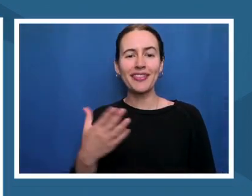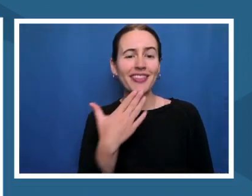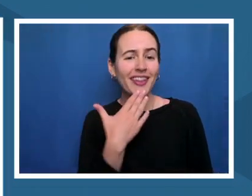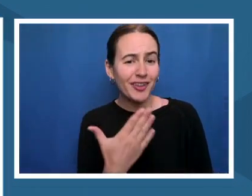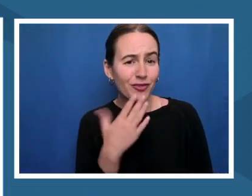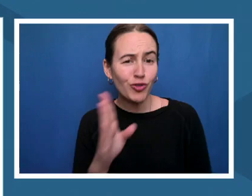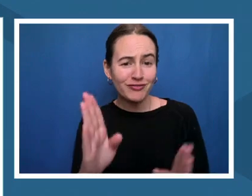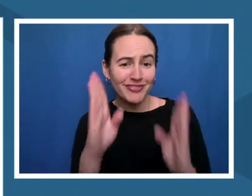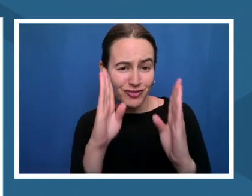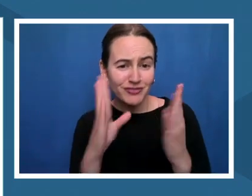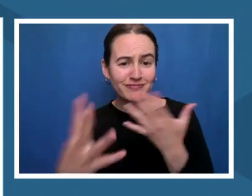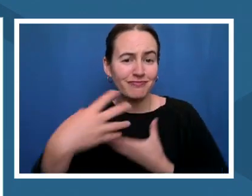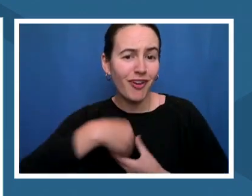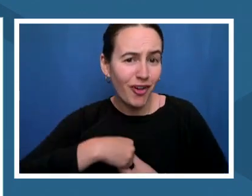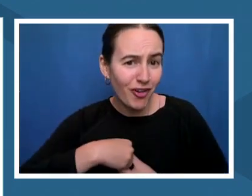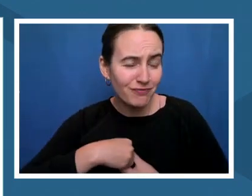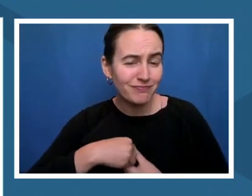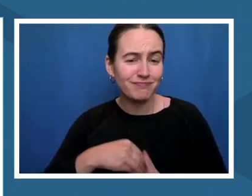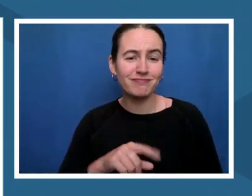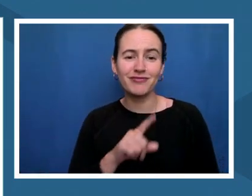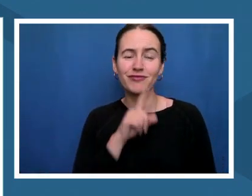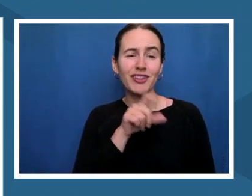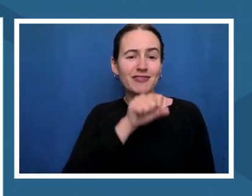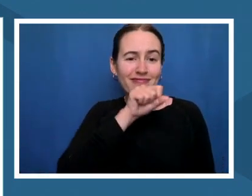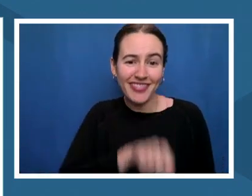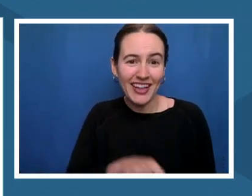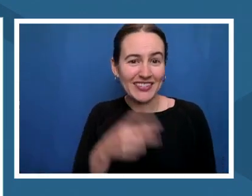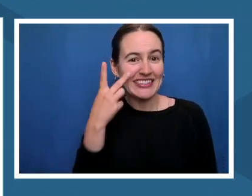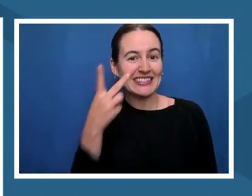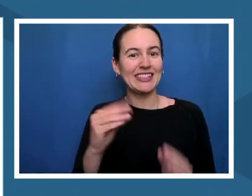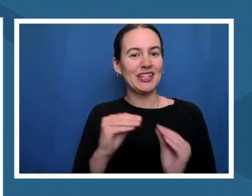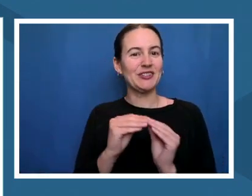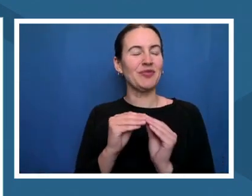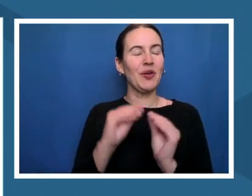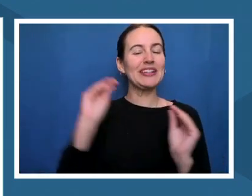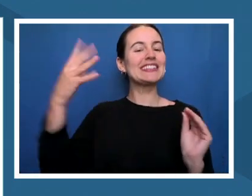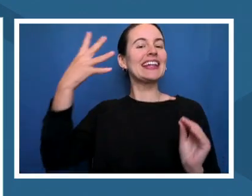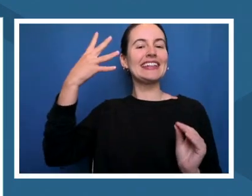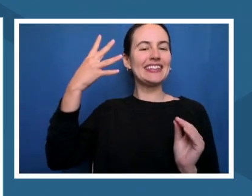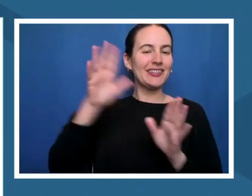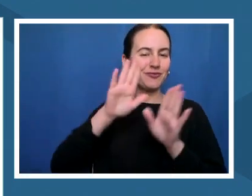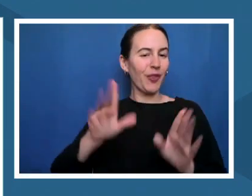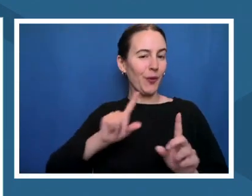and i love seeing that there's a sunnier